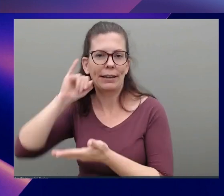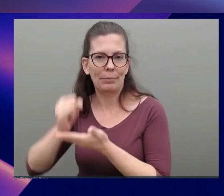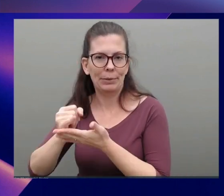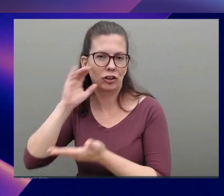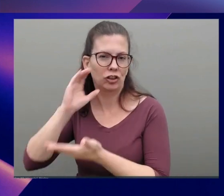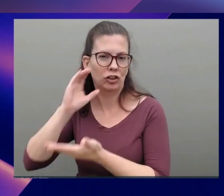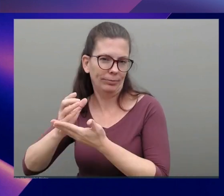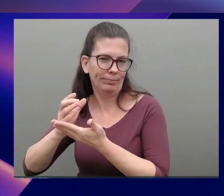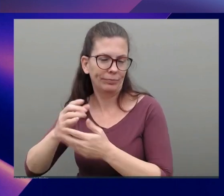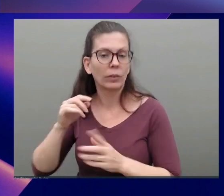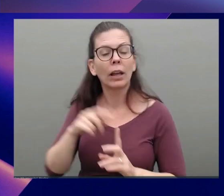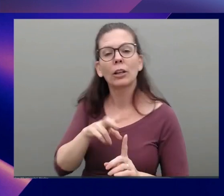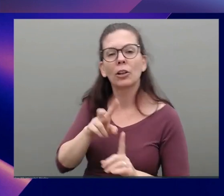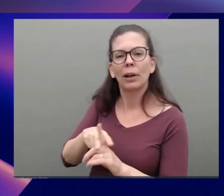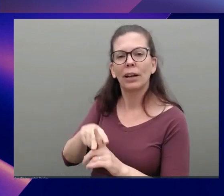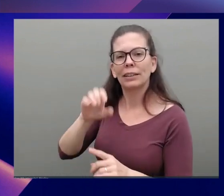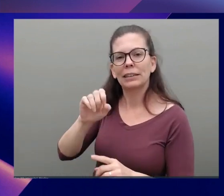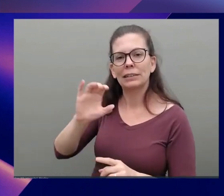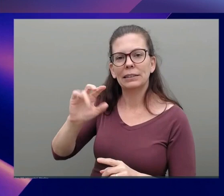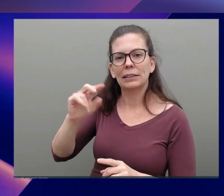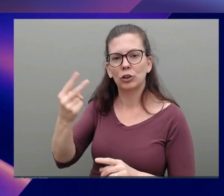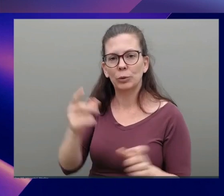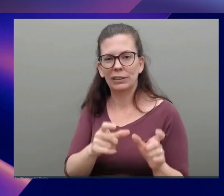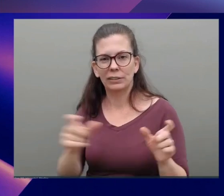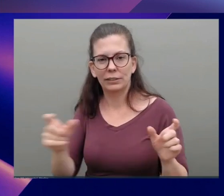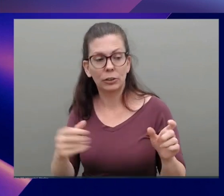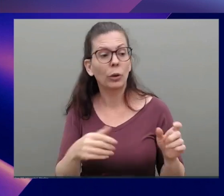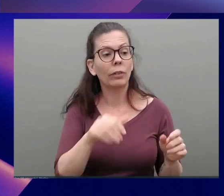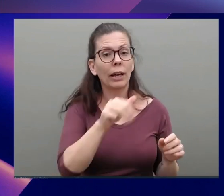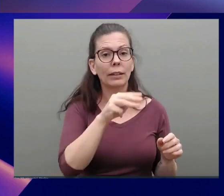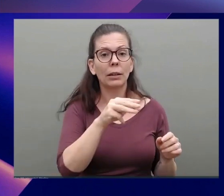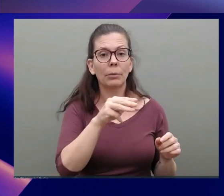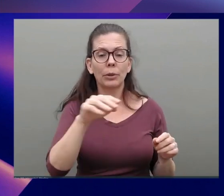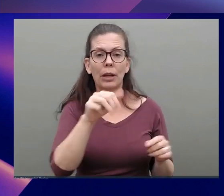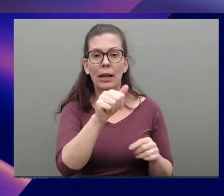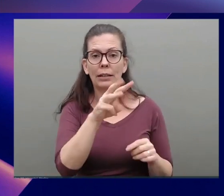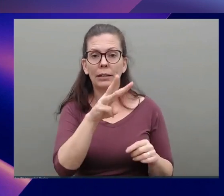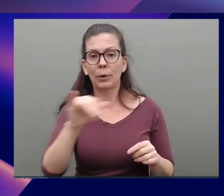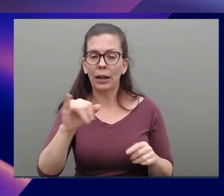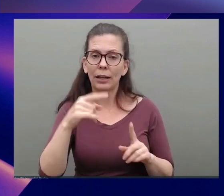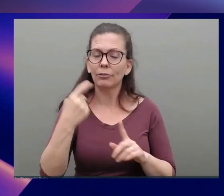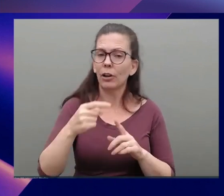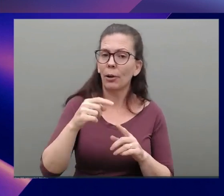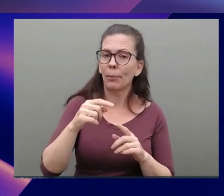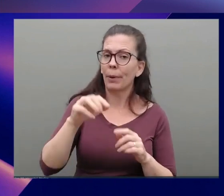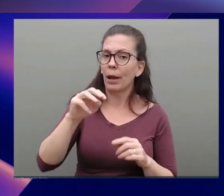There are AMIs from the AWS Marketplace with preconfigured software already running. Okay.